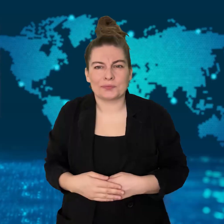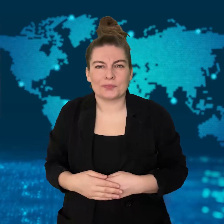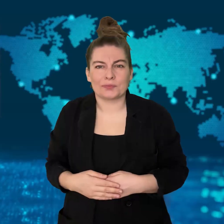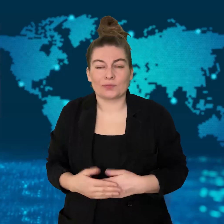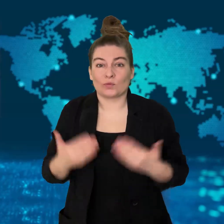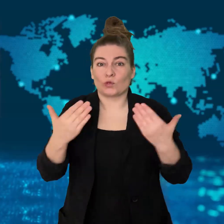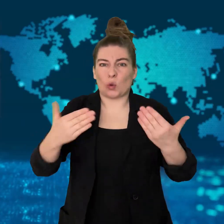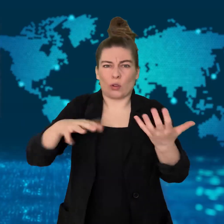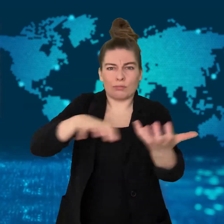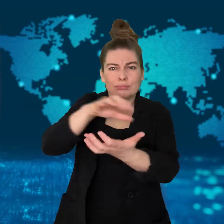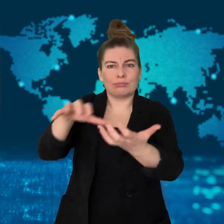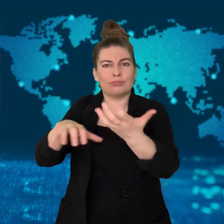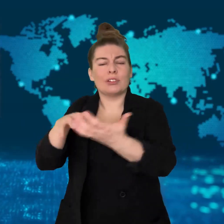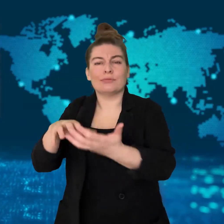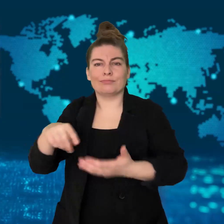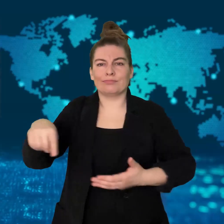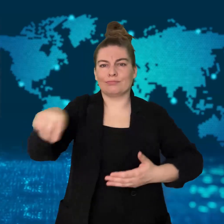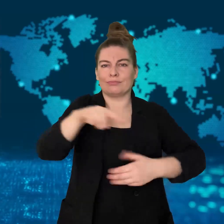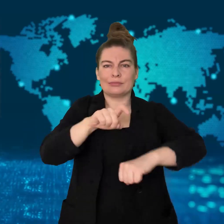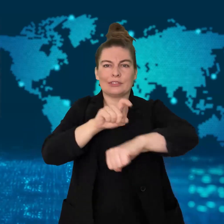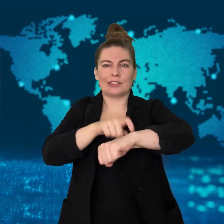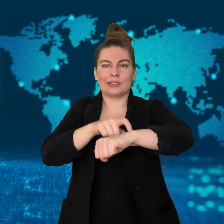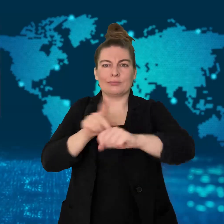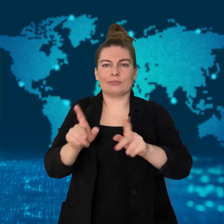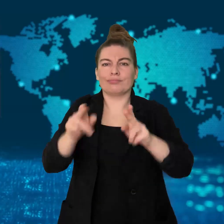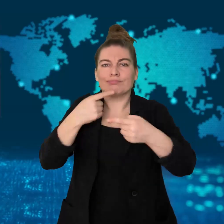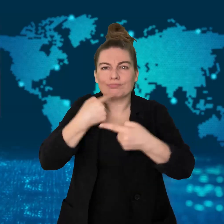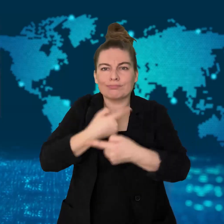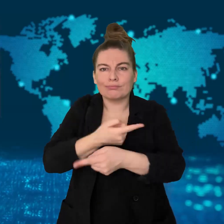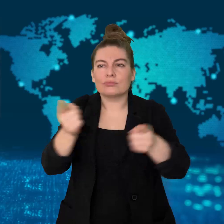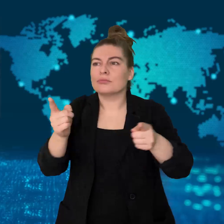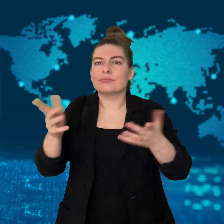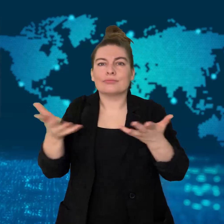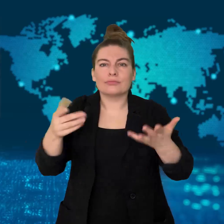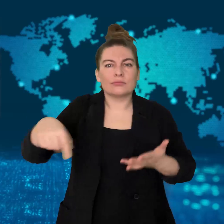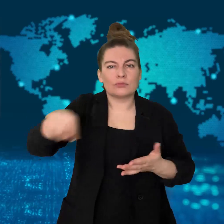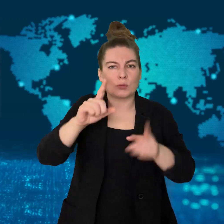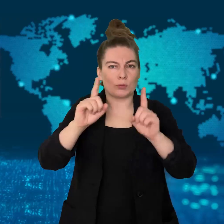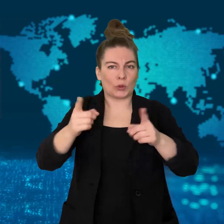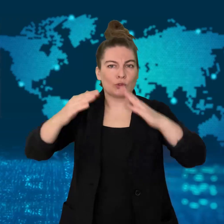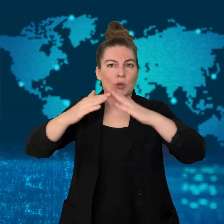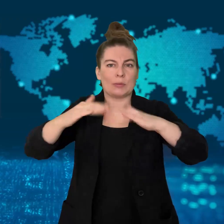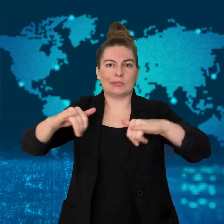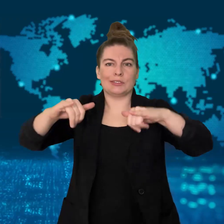The helicopter was attempting to